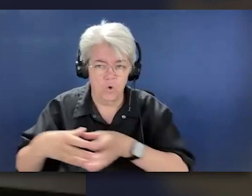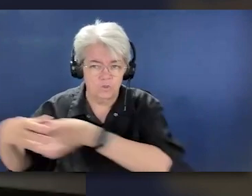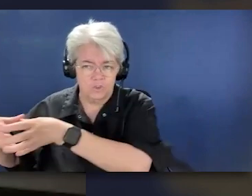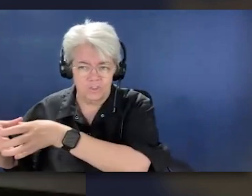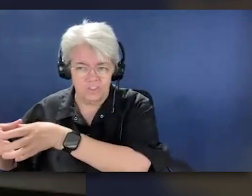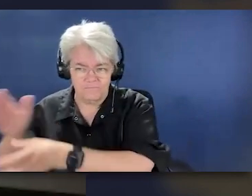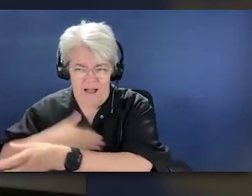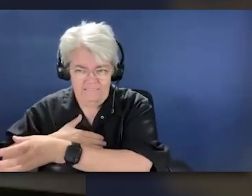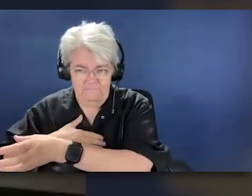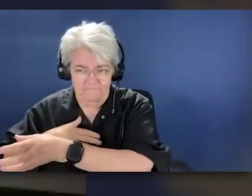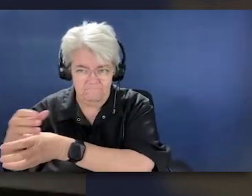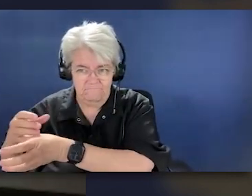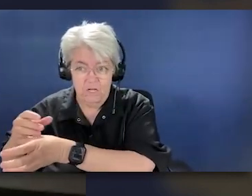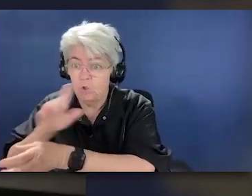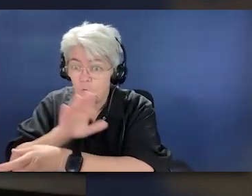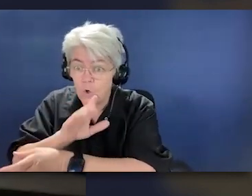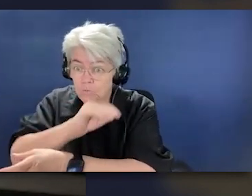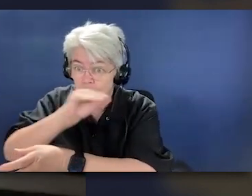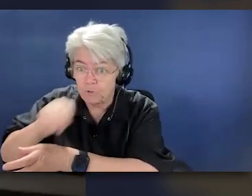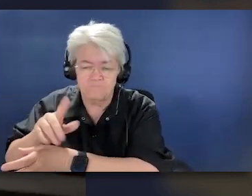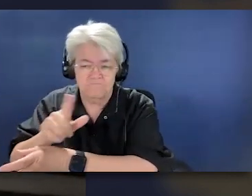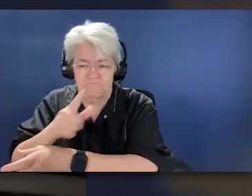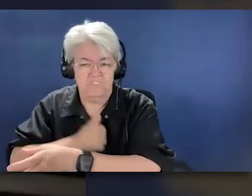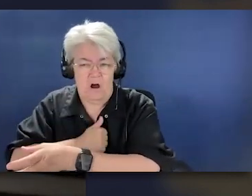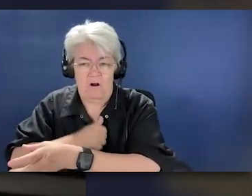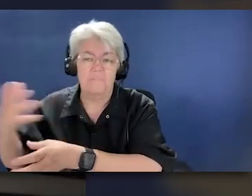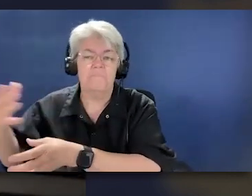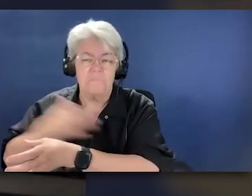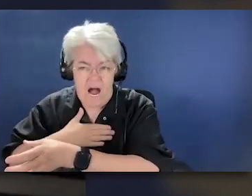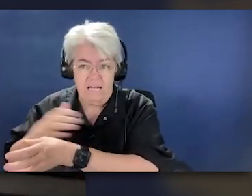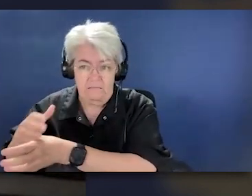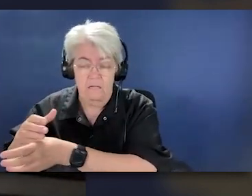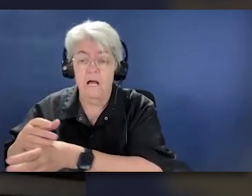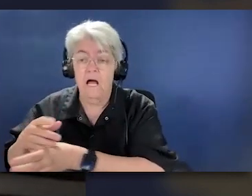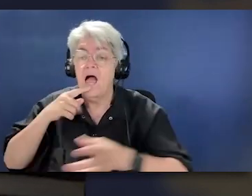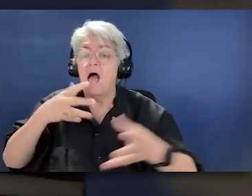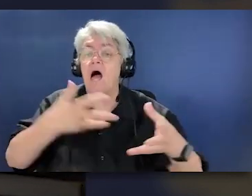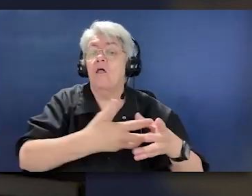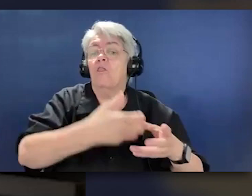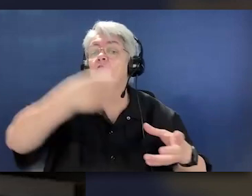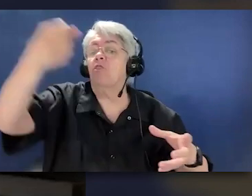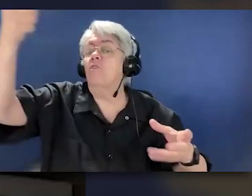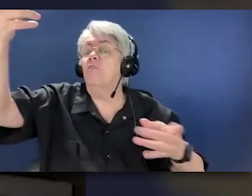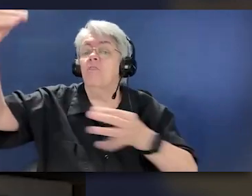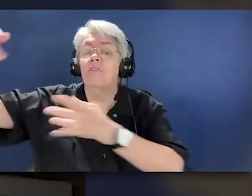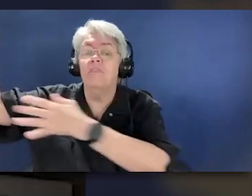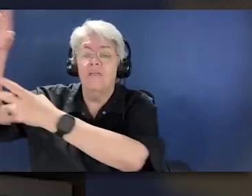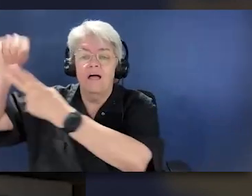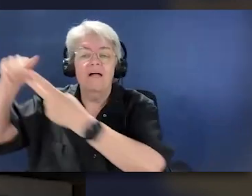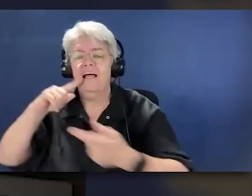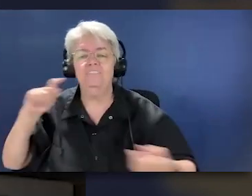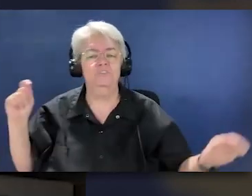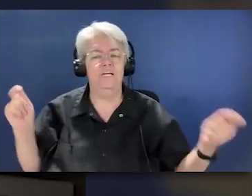change the power structure of what it means to be in a learning space because this is not